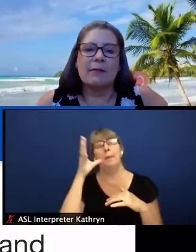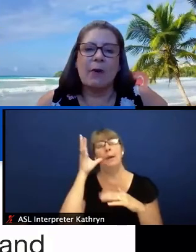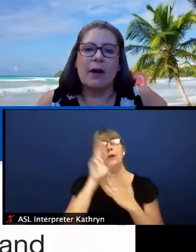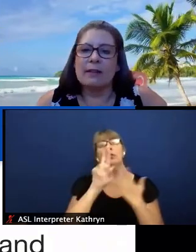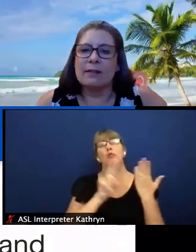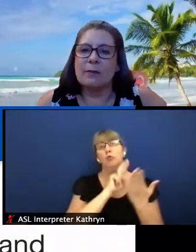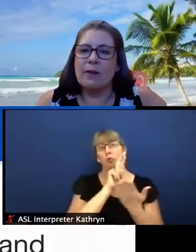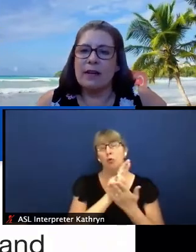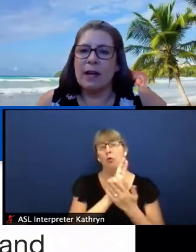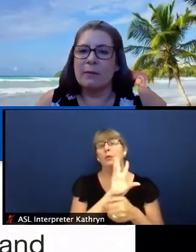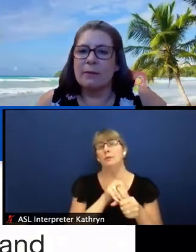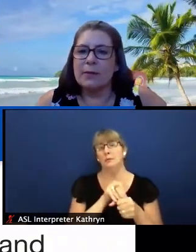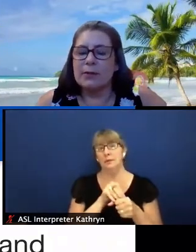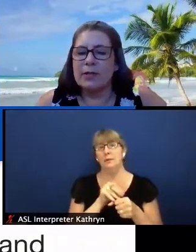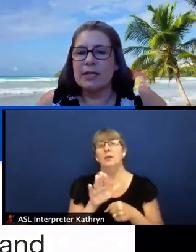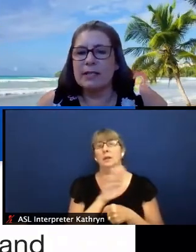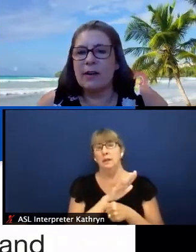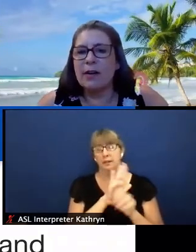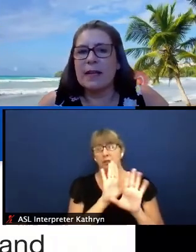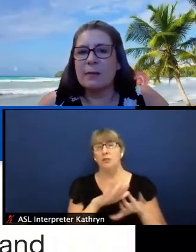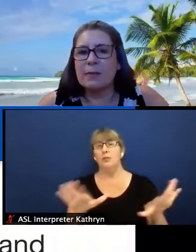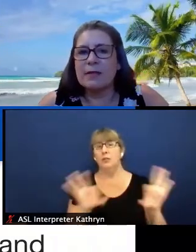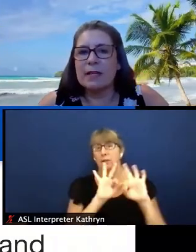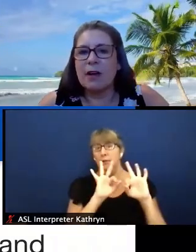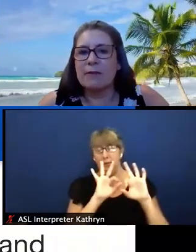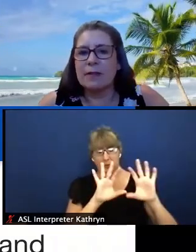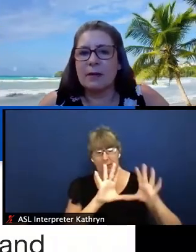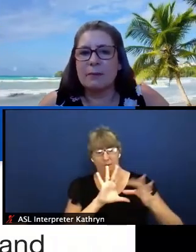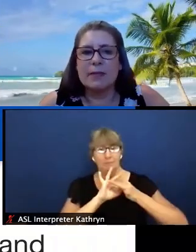want to provide opportunities on the campus and off the campus.